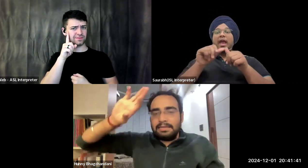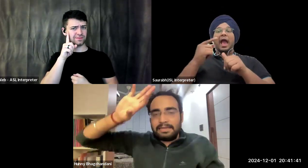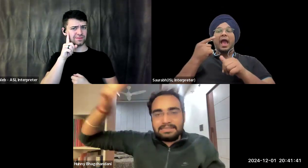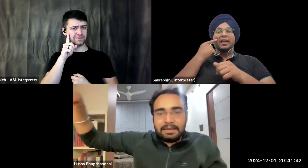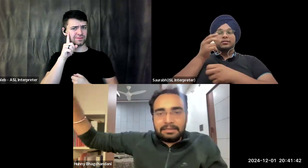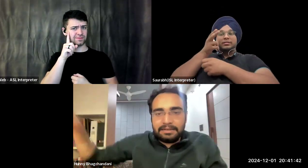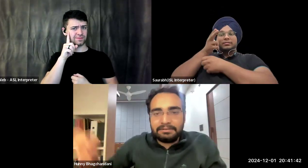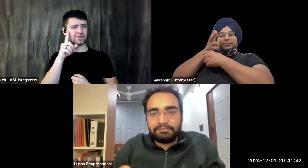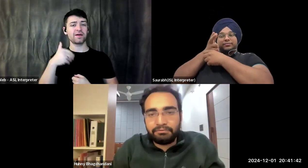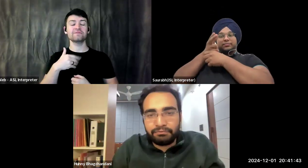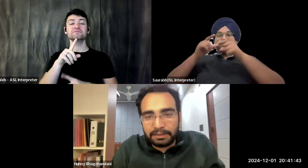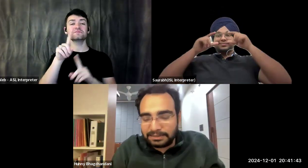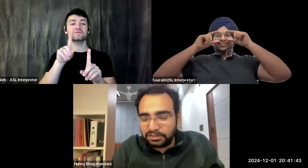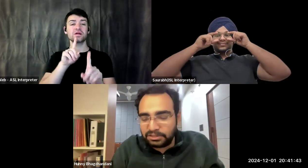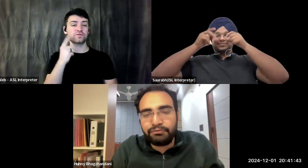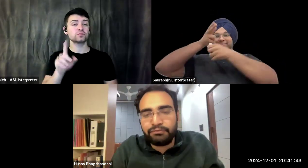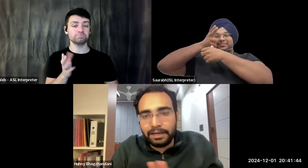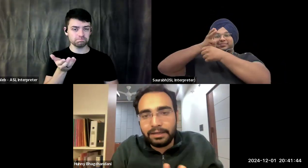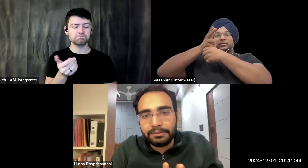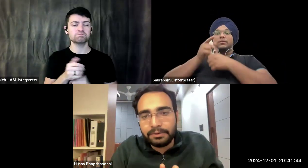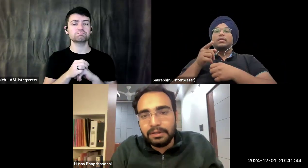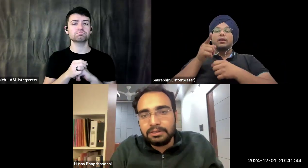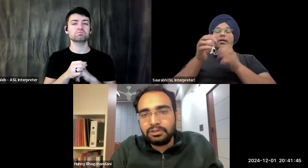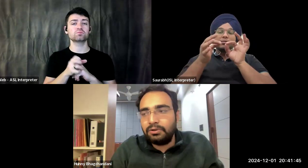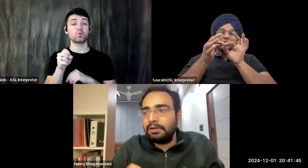It has a sense of field.